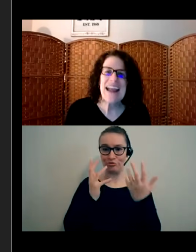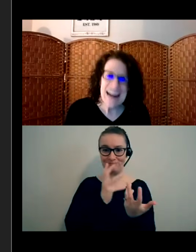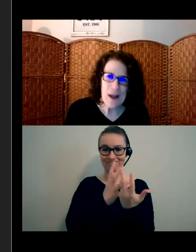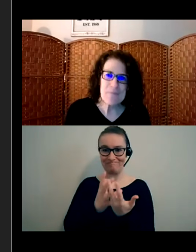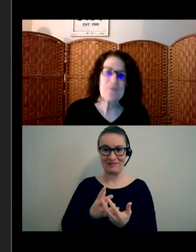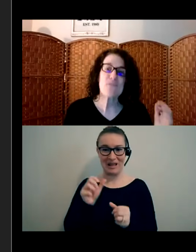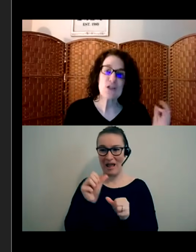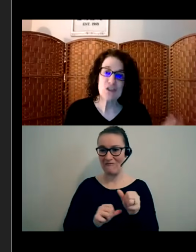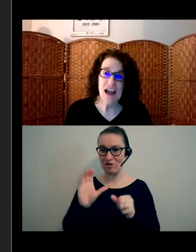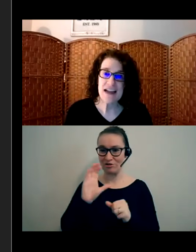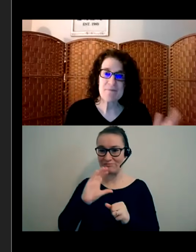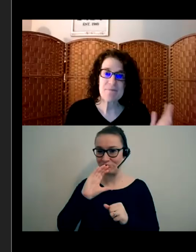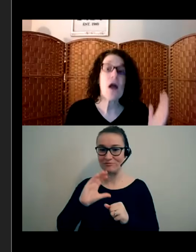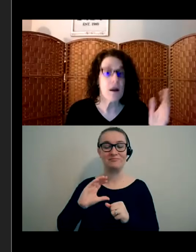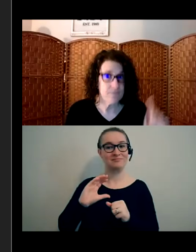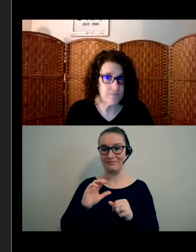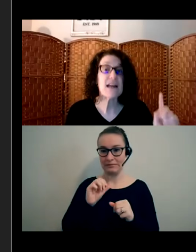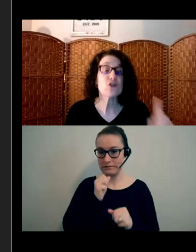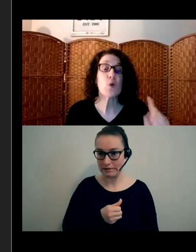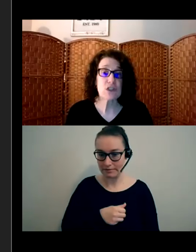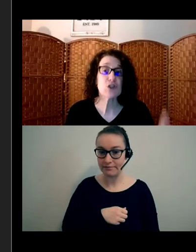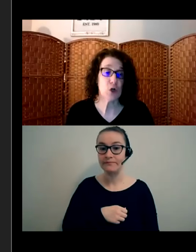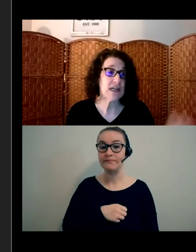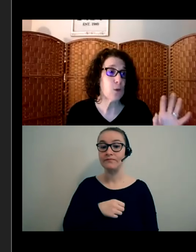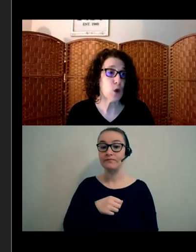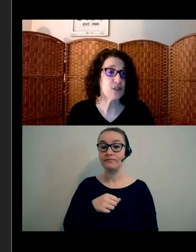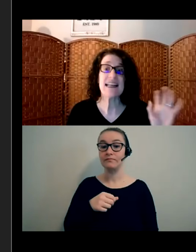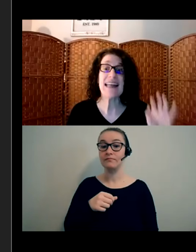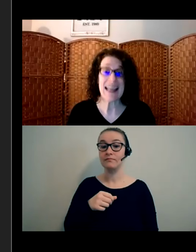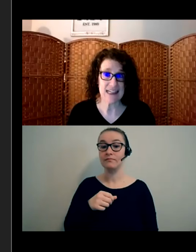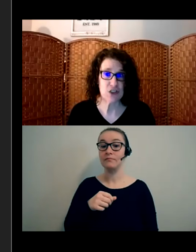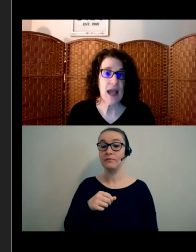Anyway, the first time -- to ensure that it works in Edge,